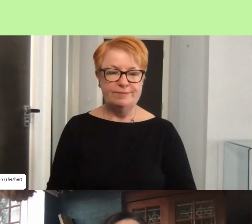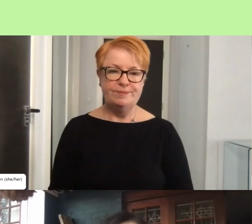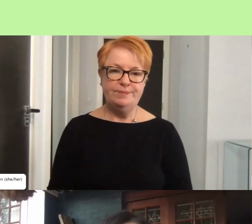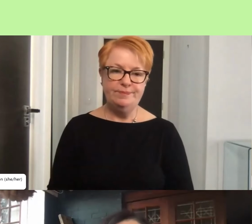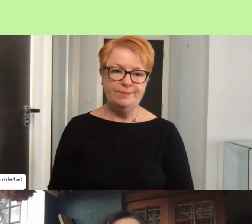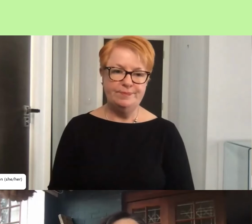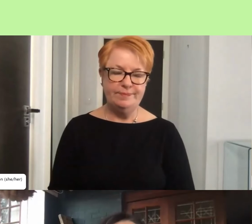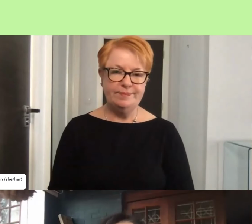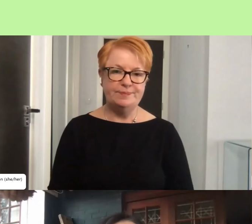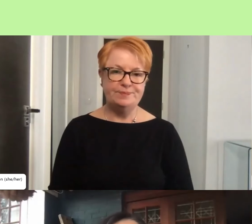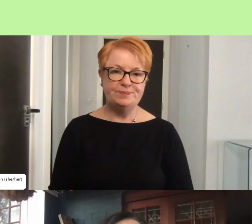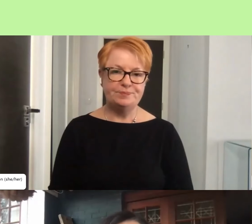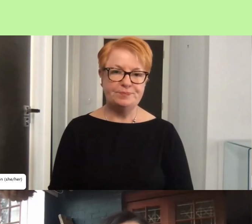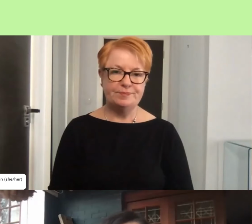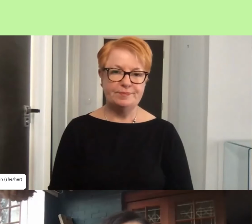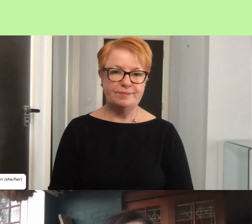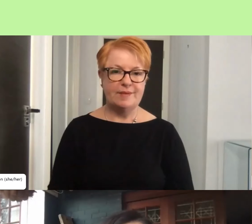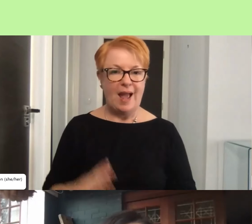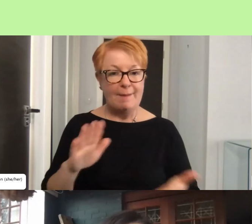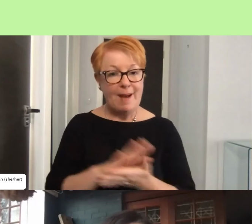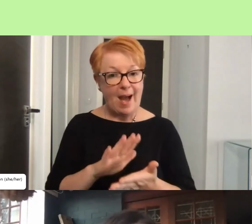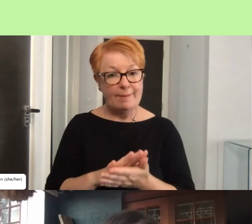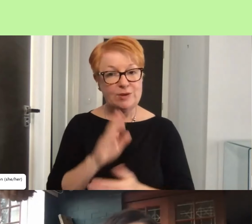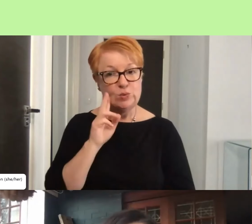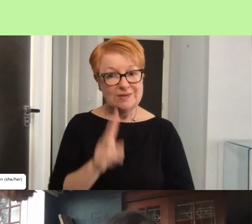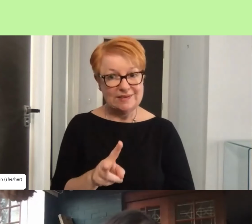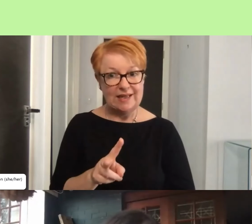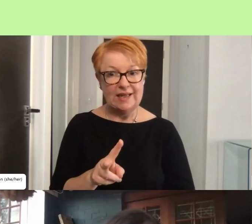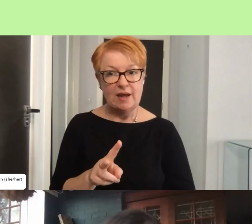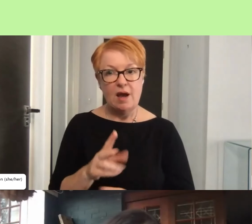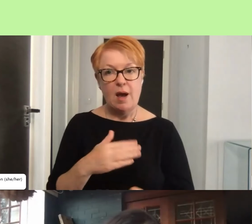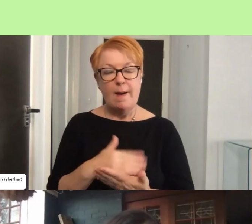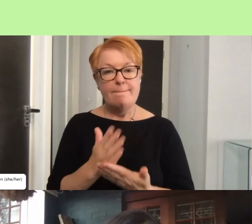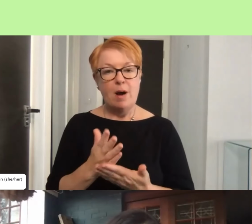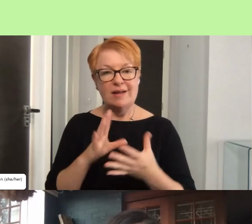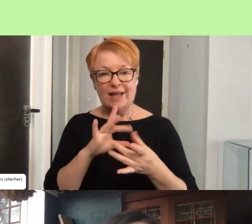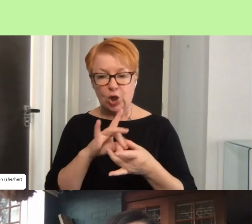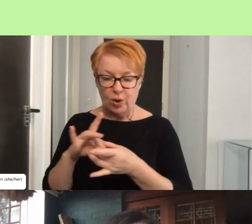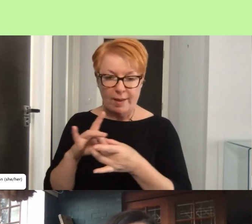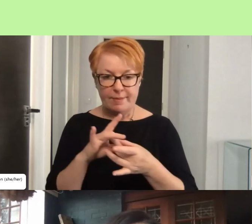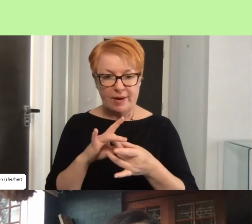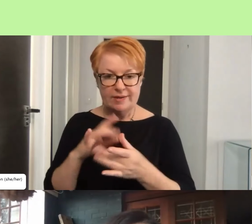So, I'm happy to see that at least partly in collaboration with our institutions, this is possible.